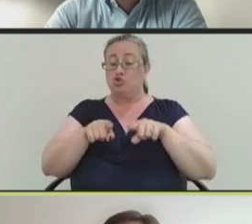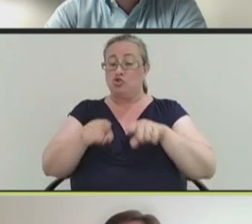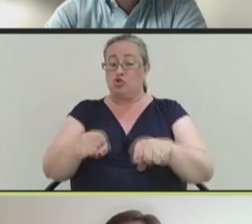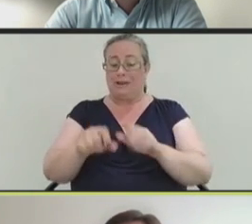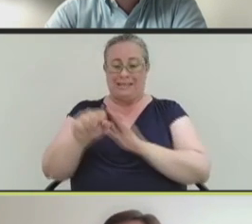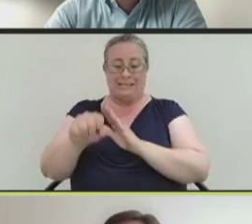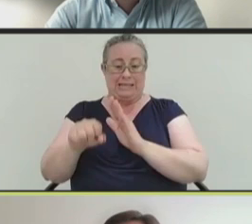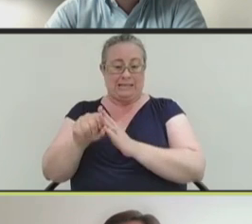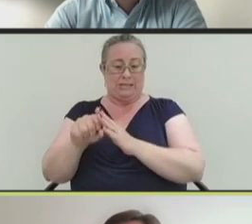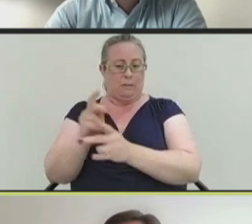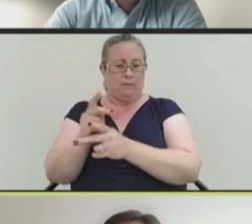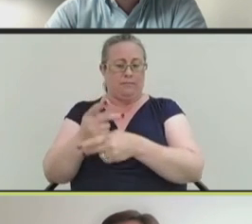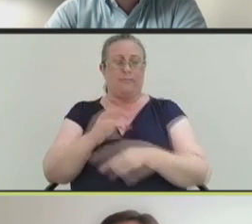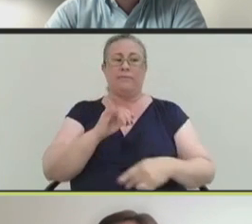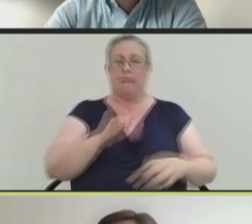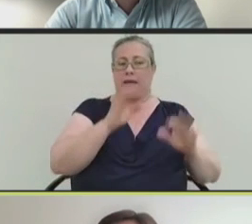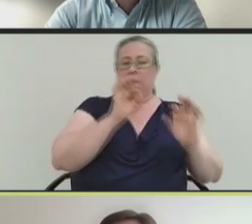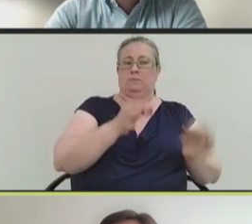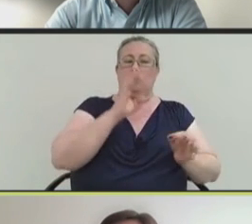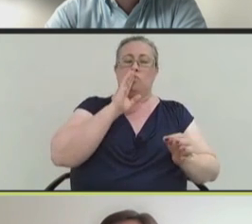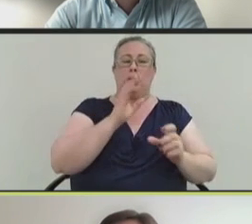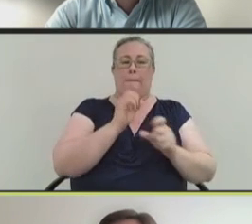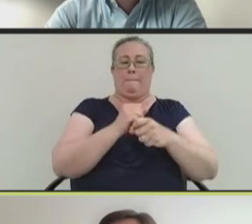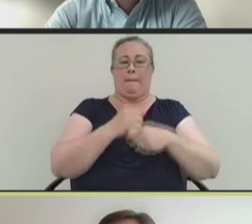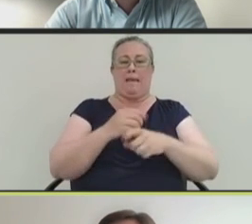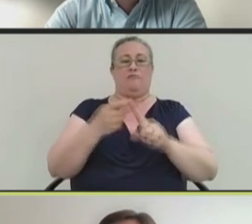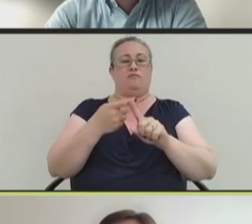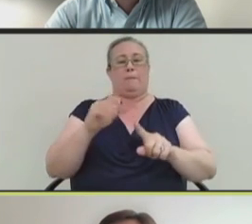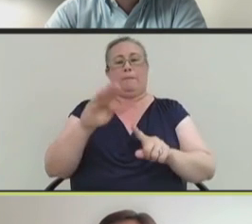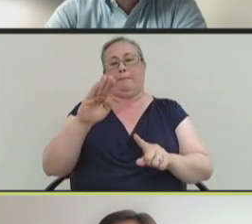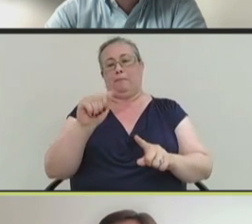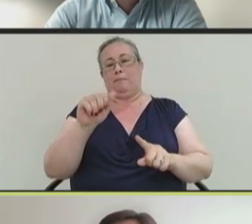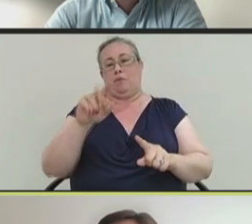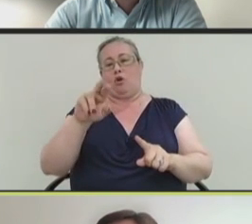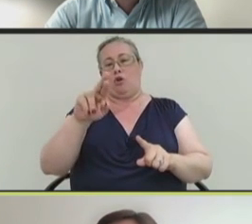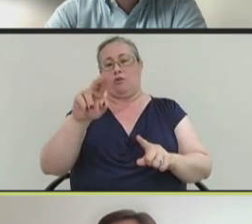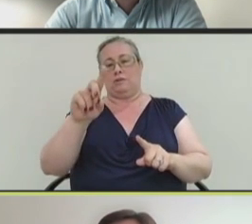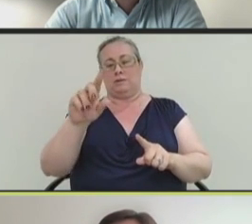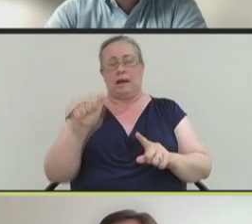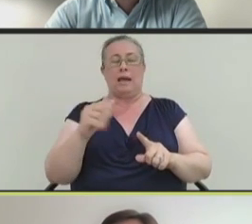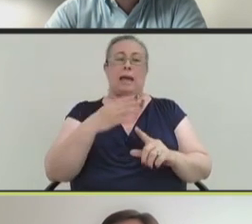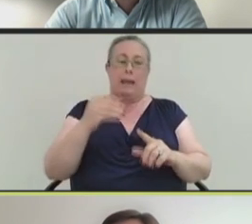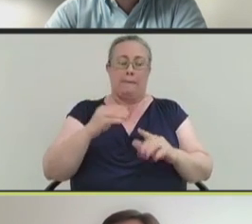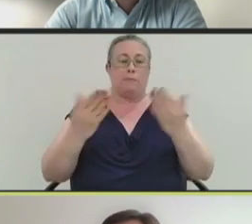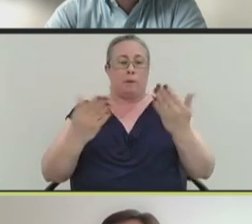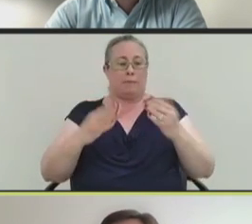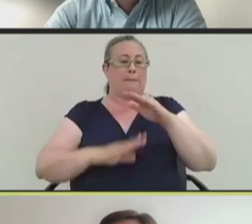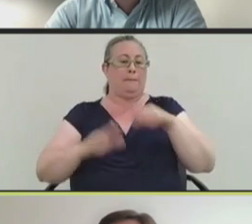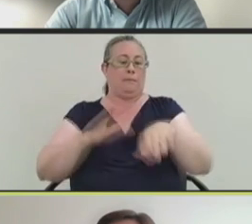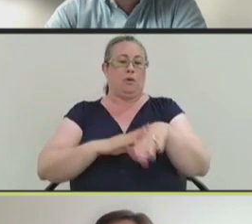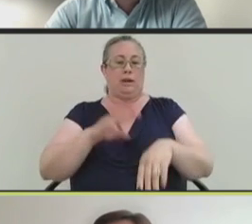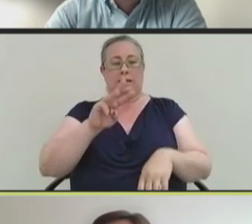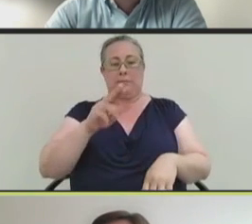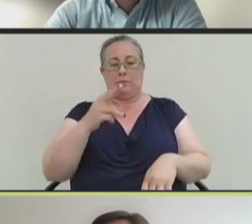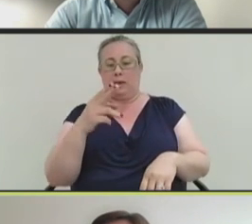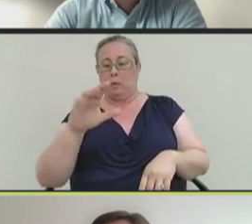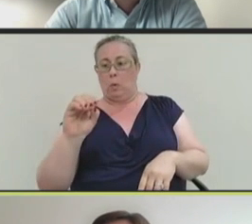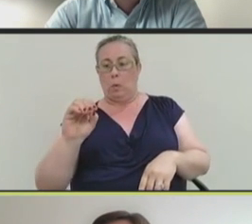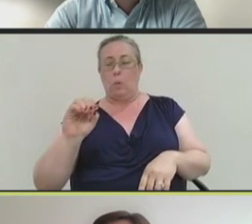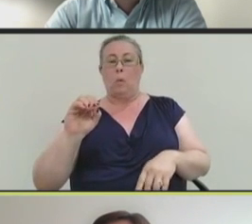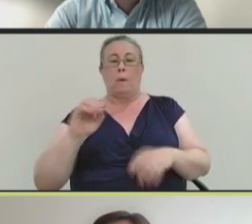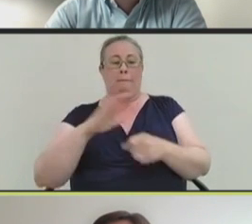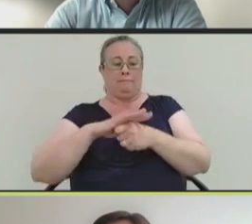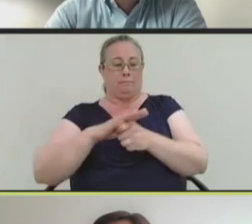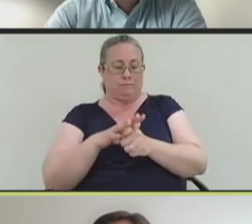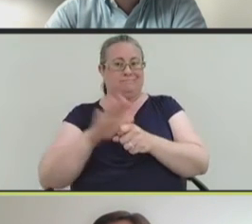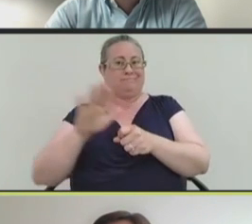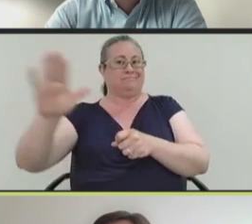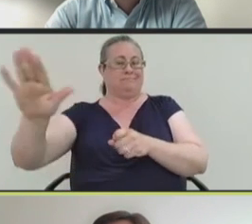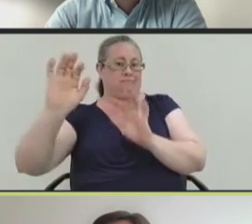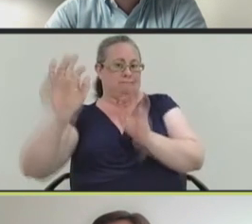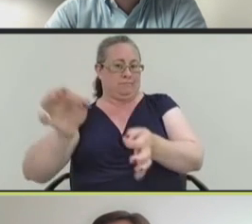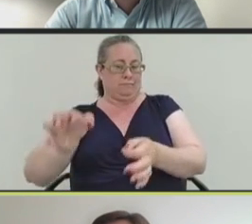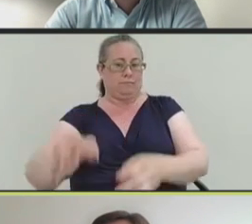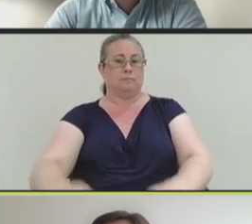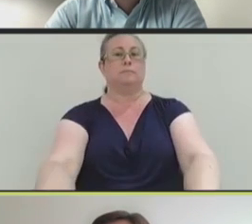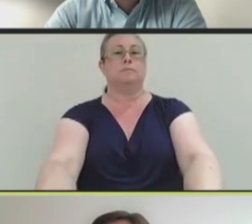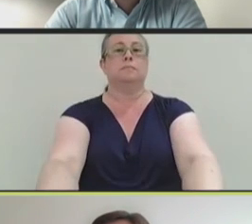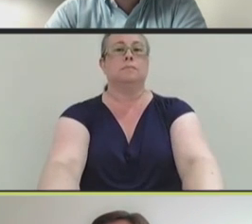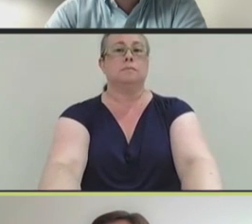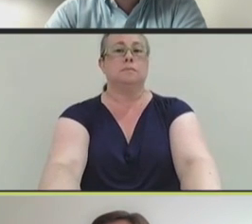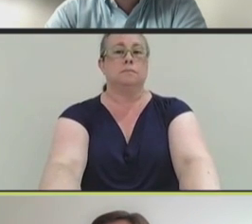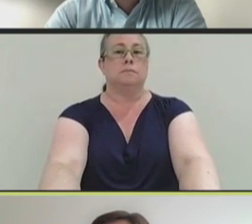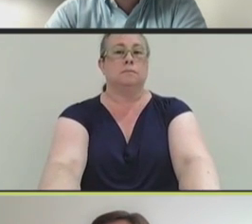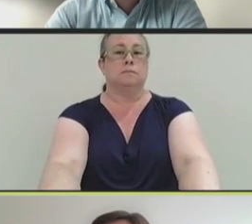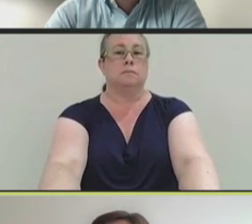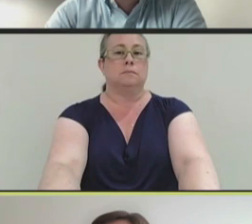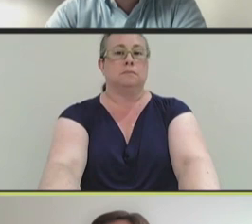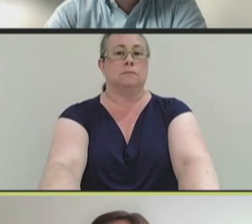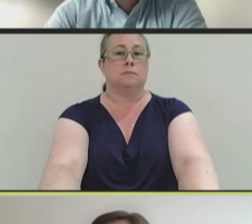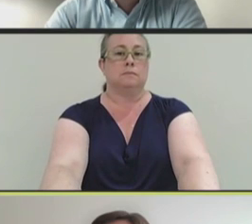then that decision would be made by BARDA and probably based on a WHO pandemic call.